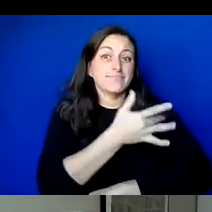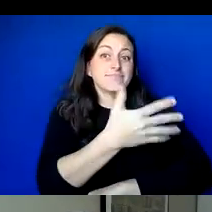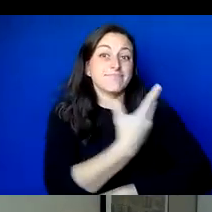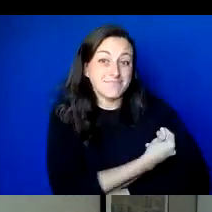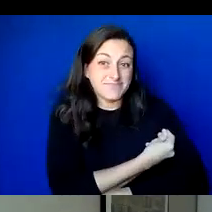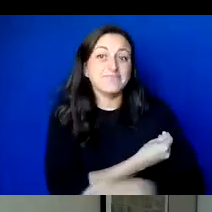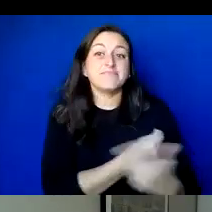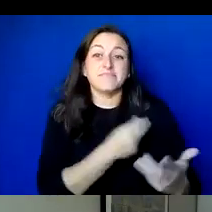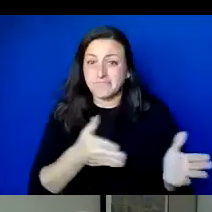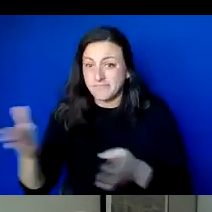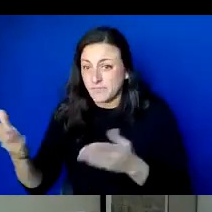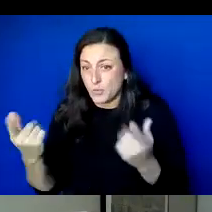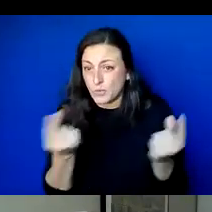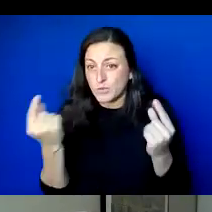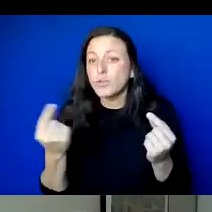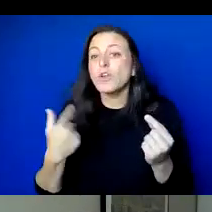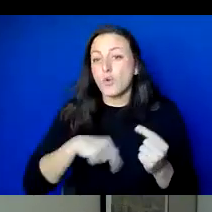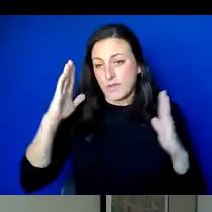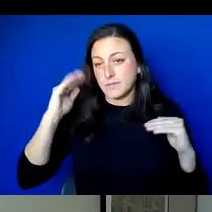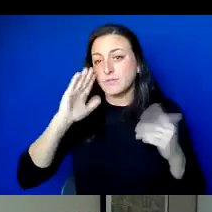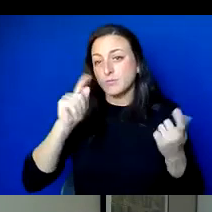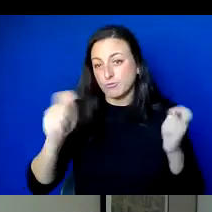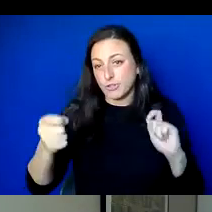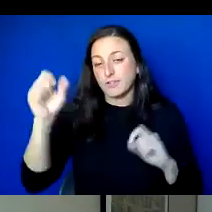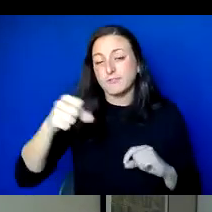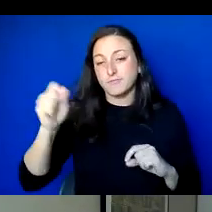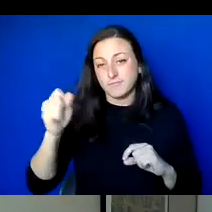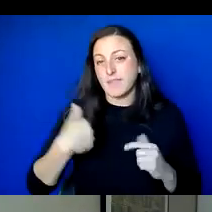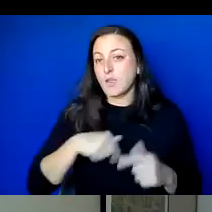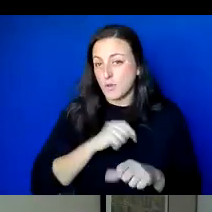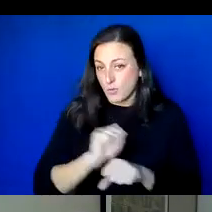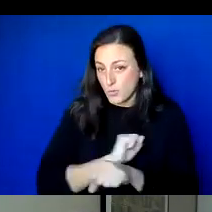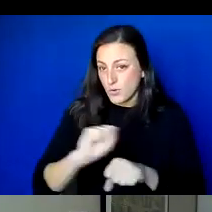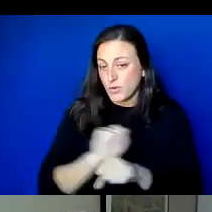and we do expect it to change and we're working on that and know that we have to look to both